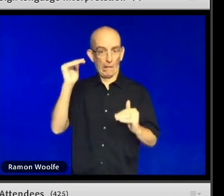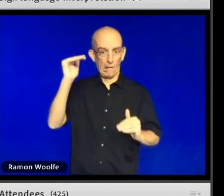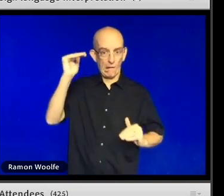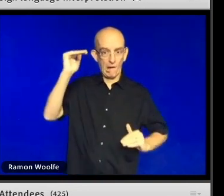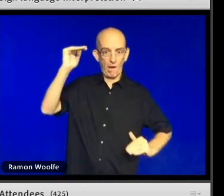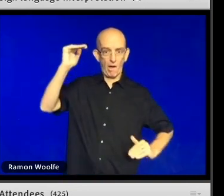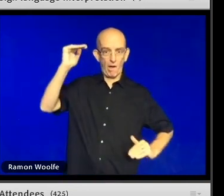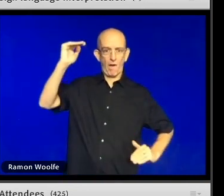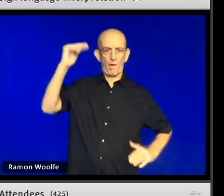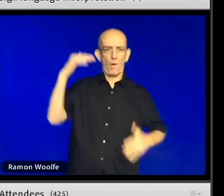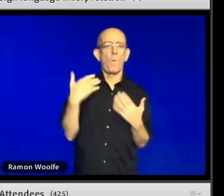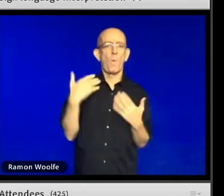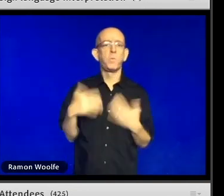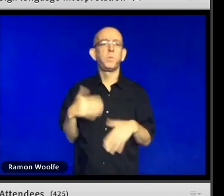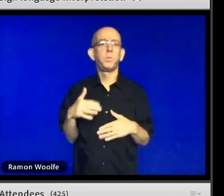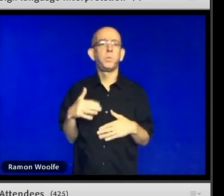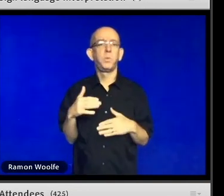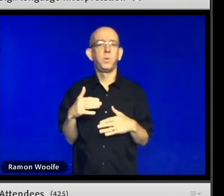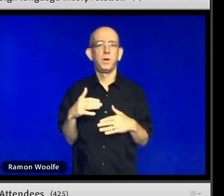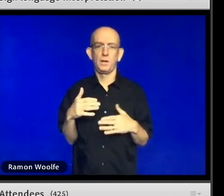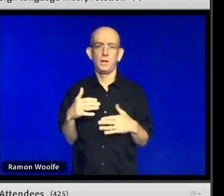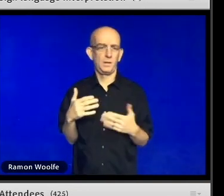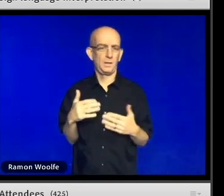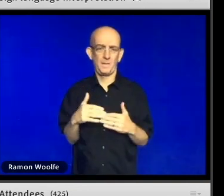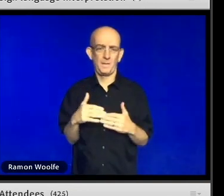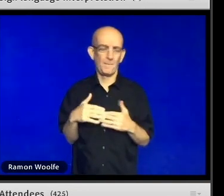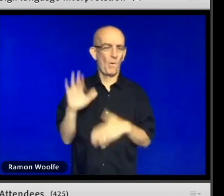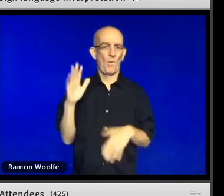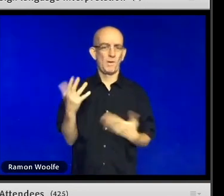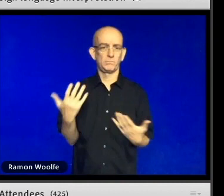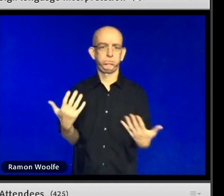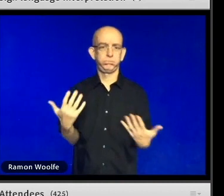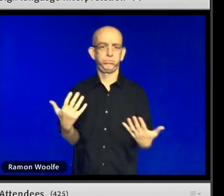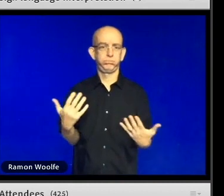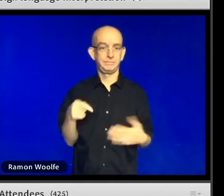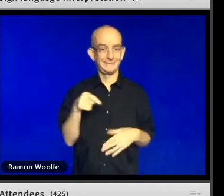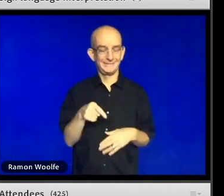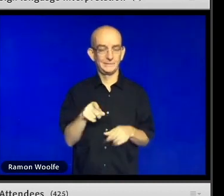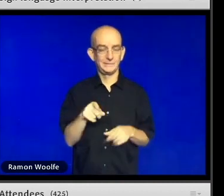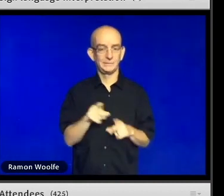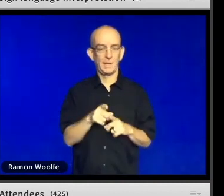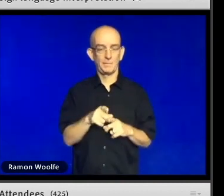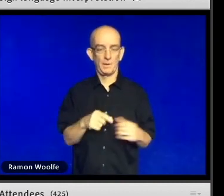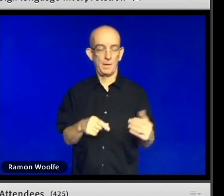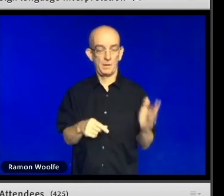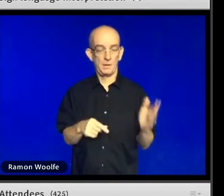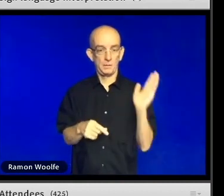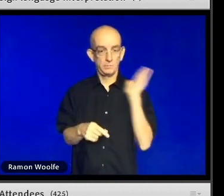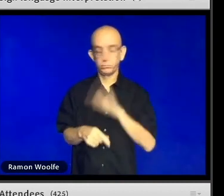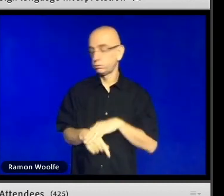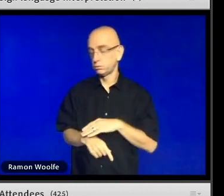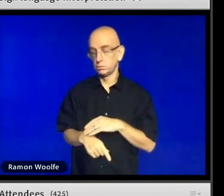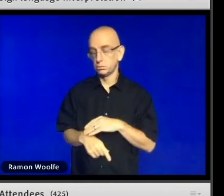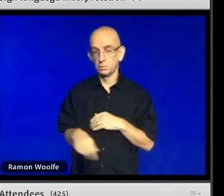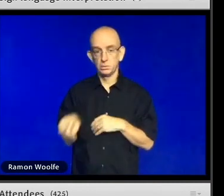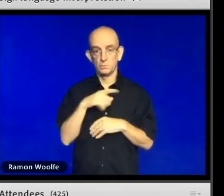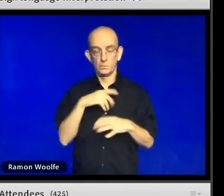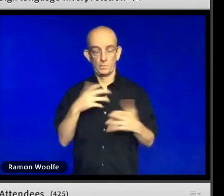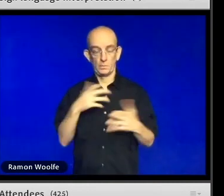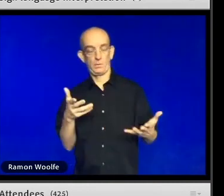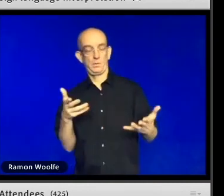in any way and that's the living behind. I would say that one of the things